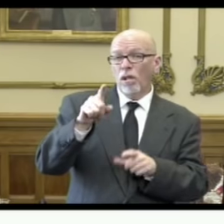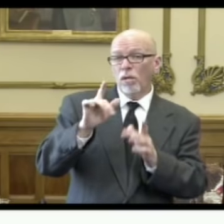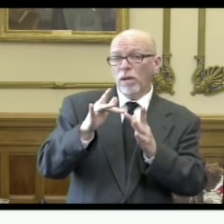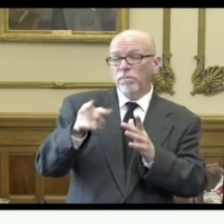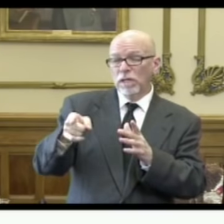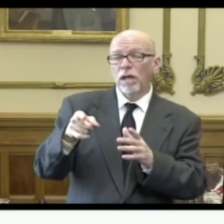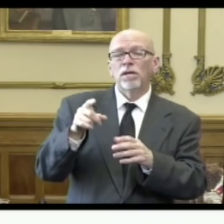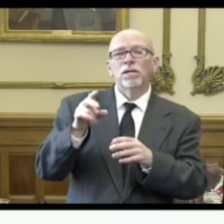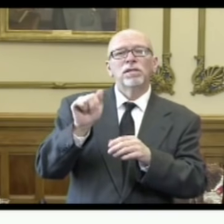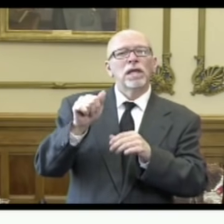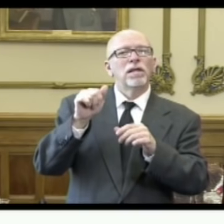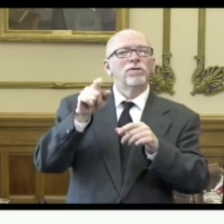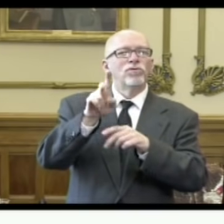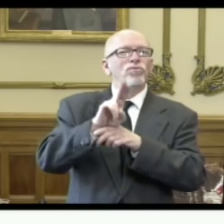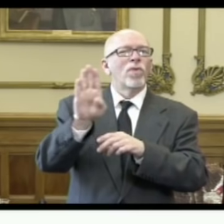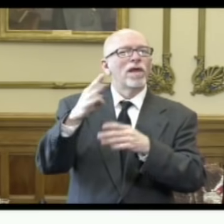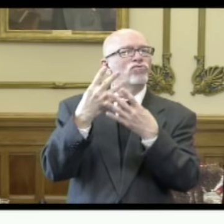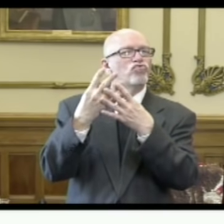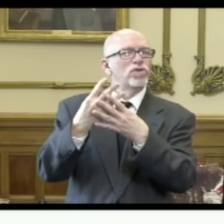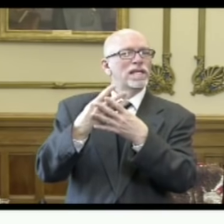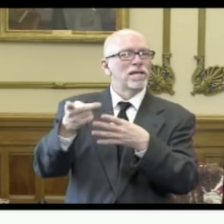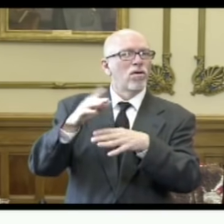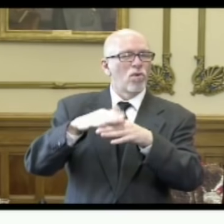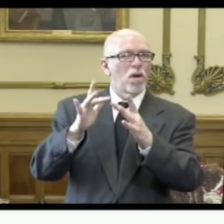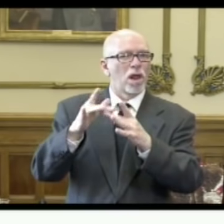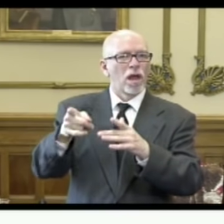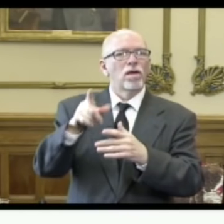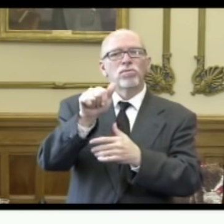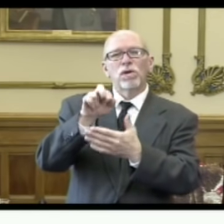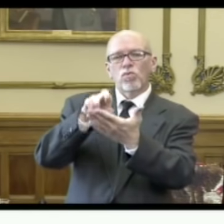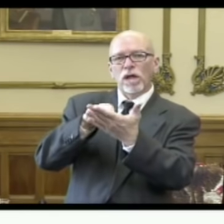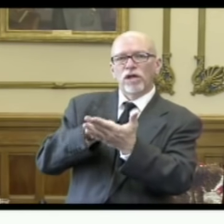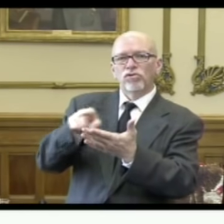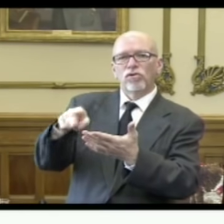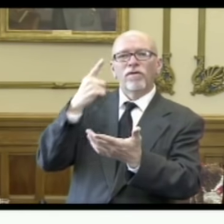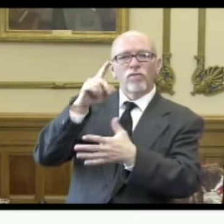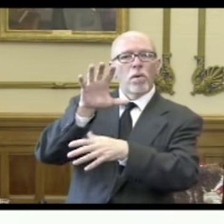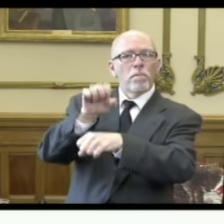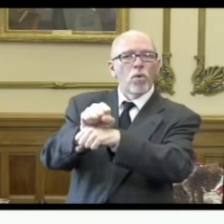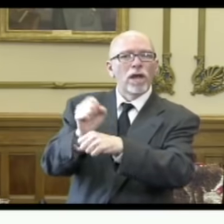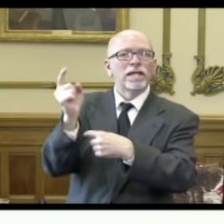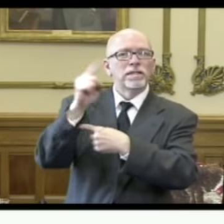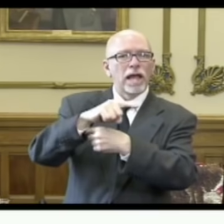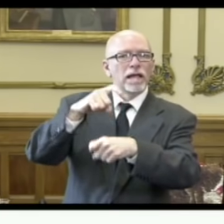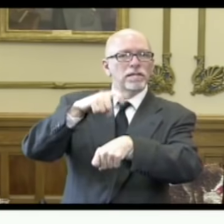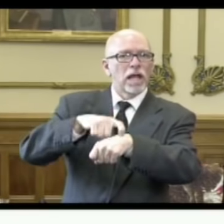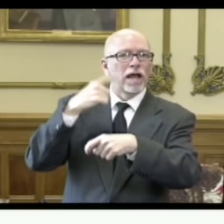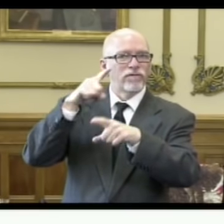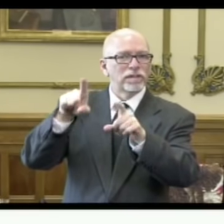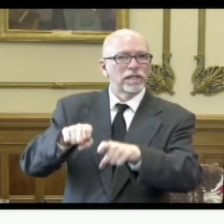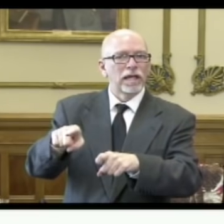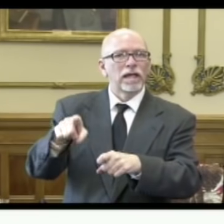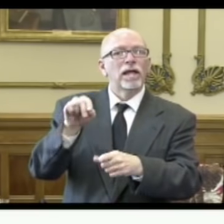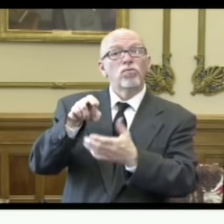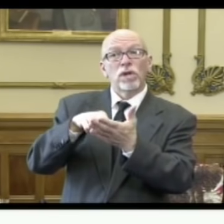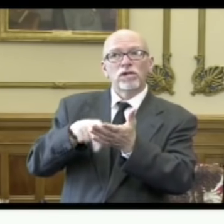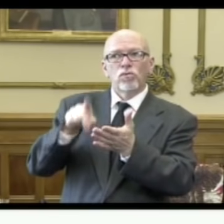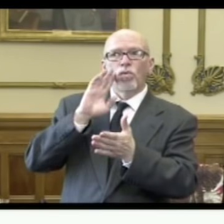OF CONGREGATE 17. AS I MENTIONED WILL BE ABLE TO GO TO THE OPTIMUM PORTAL AND SELF REPORT, YOUR SYMPTOMS USING